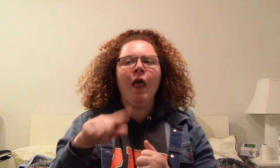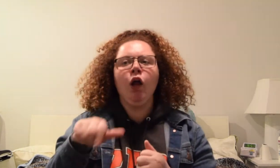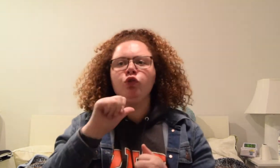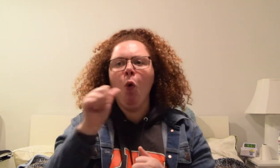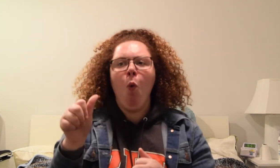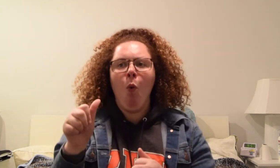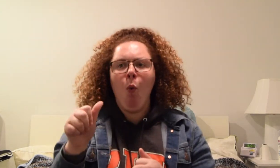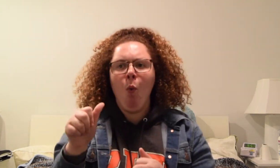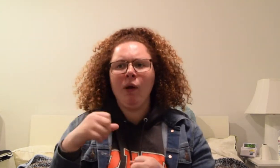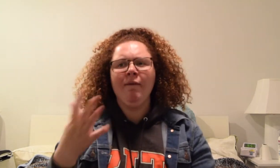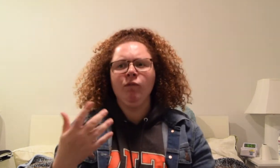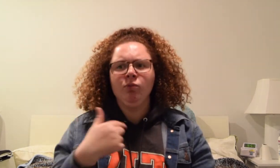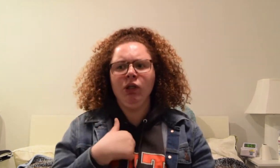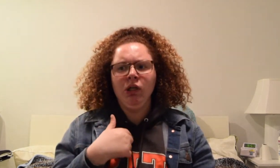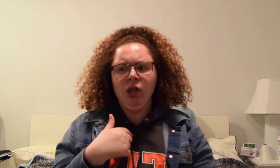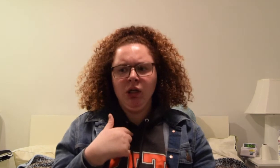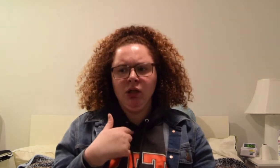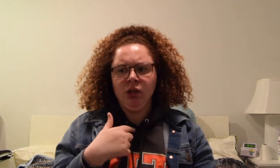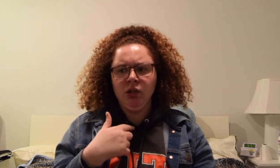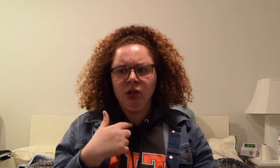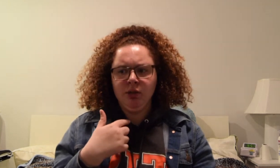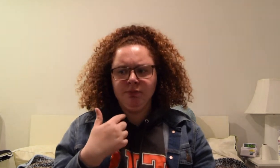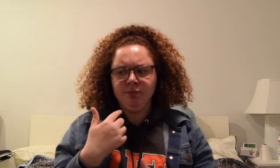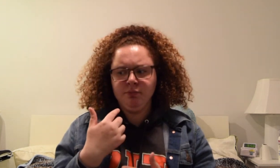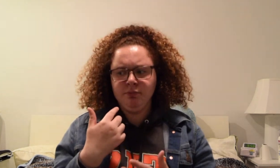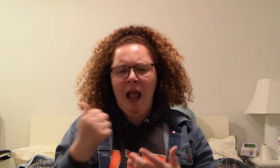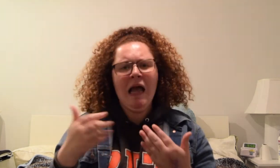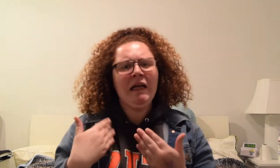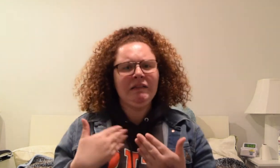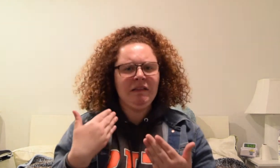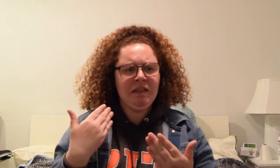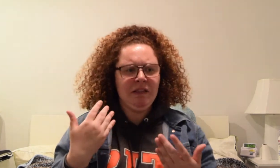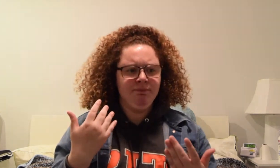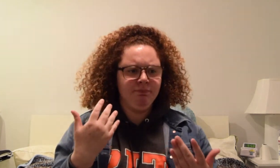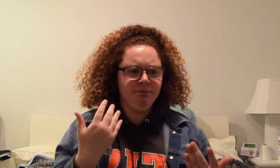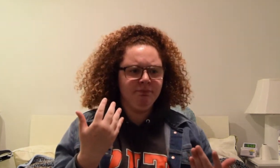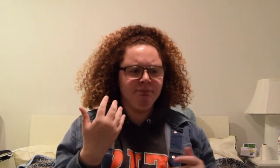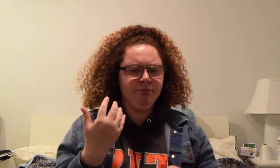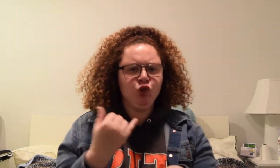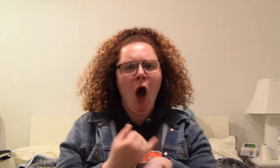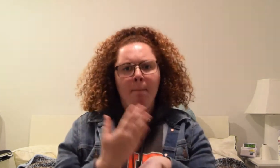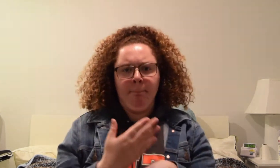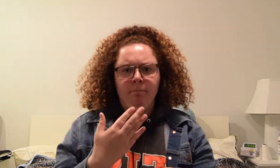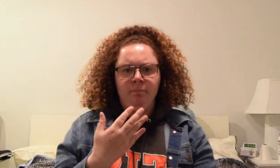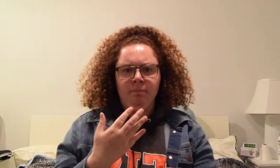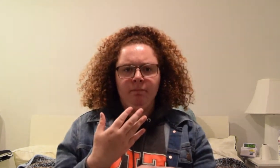My co workers don't really give me.. an easy job